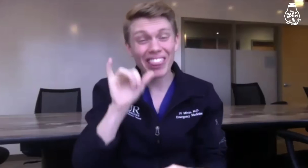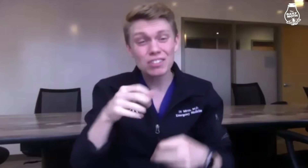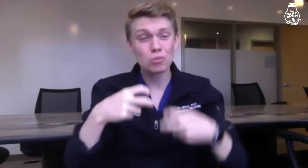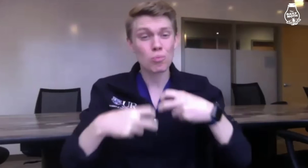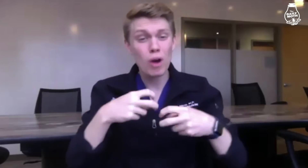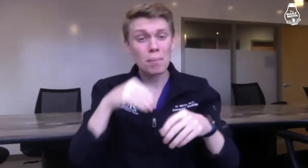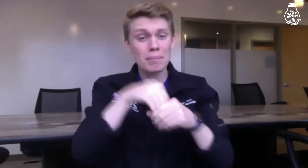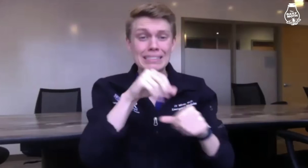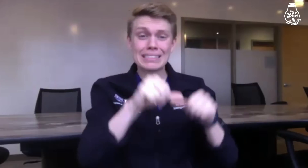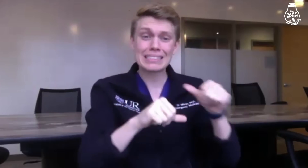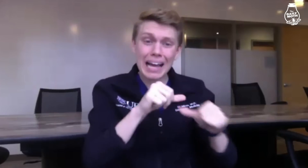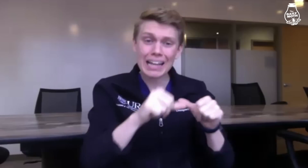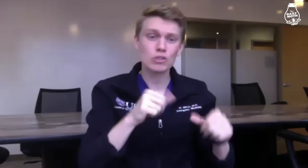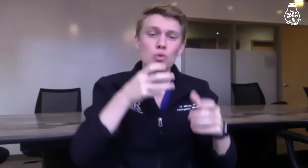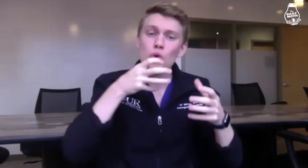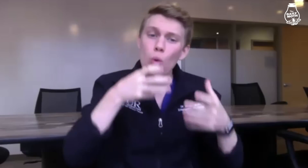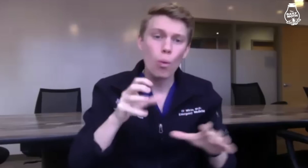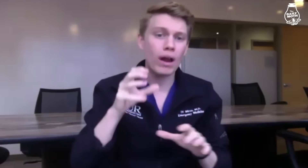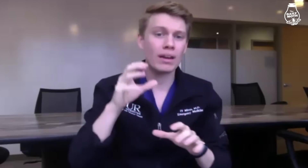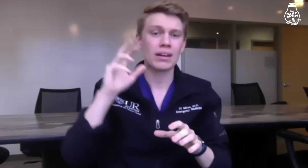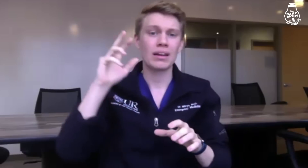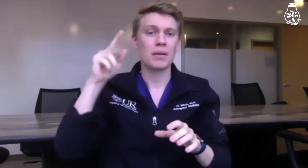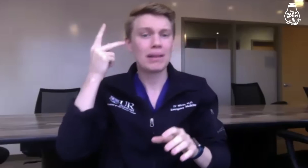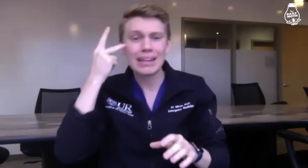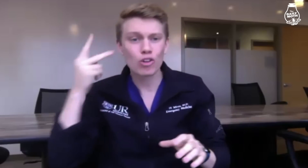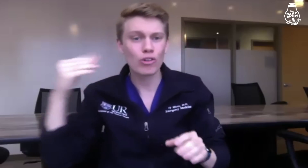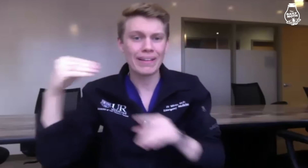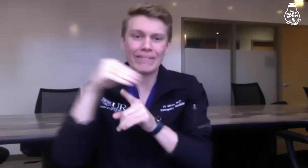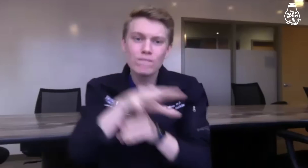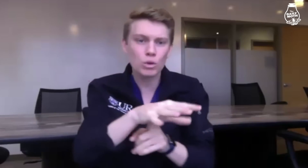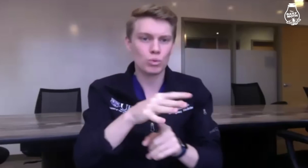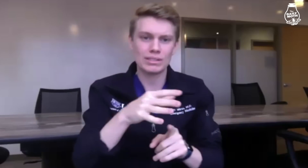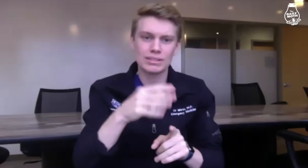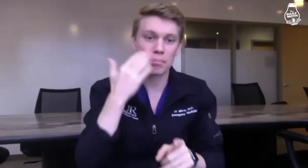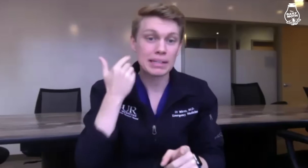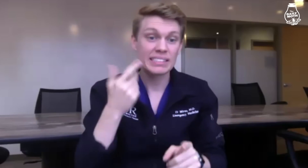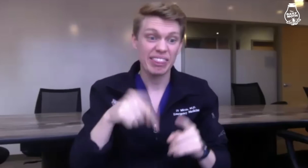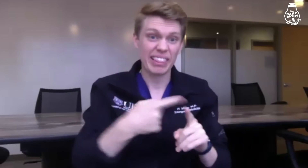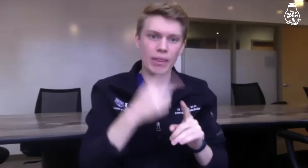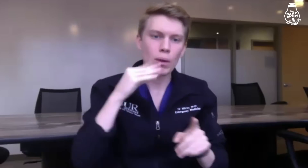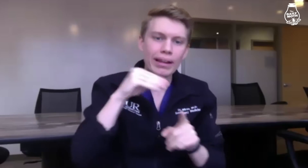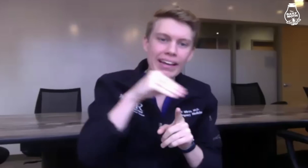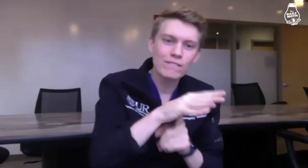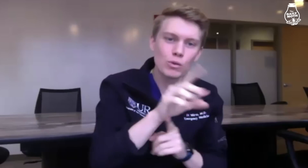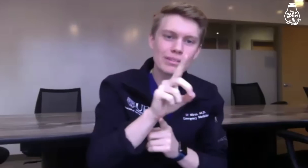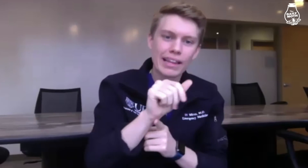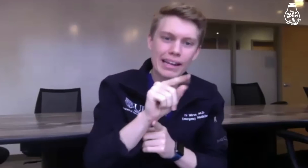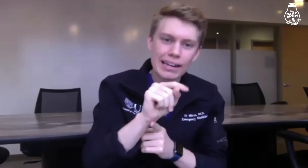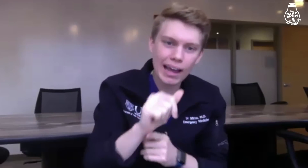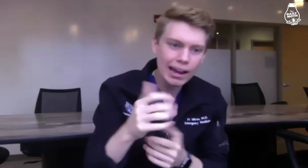That's a big problem in science, you don't politics to have an effect because it will then